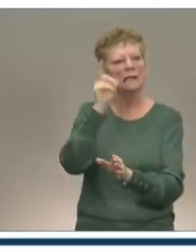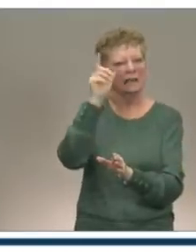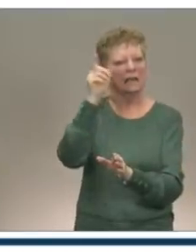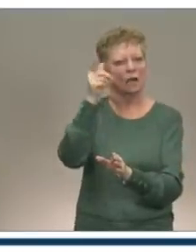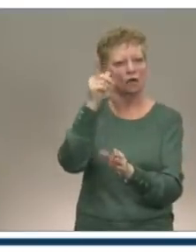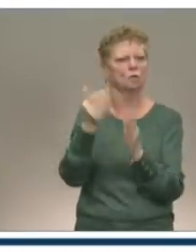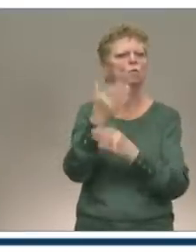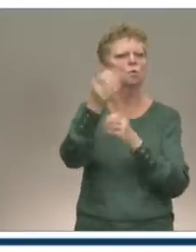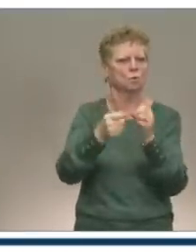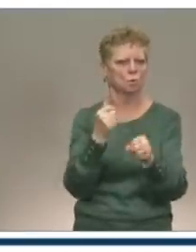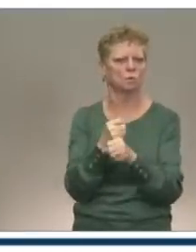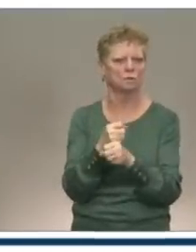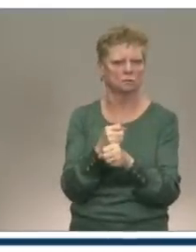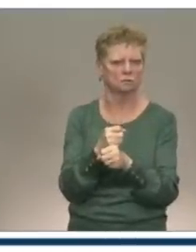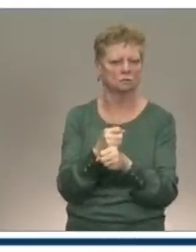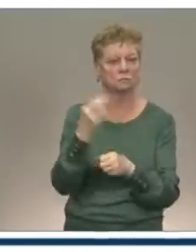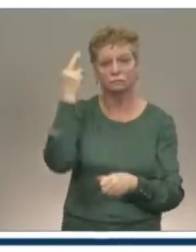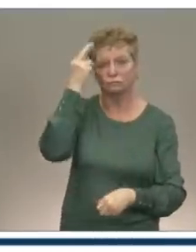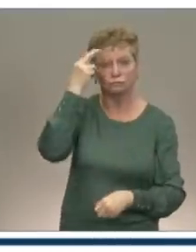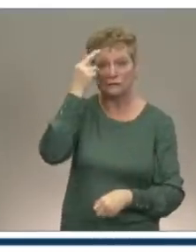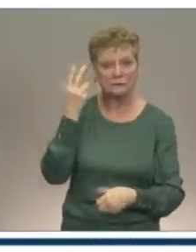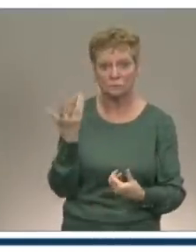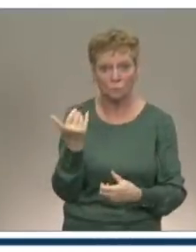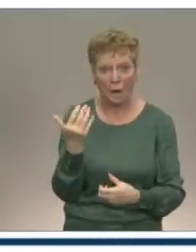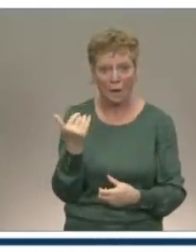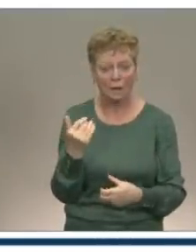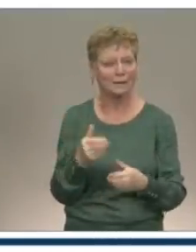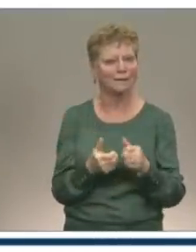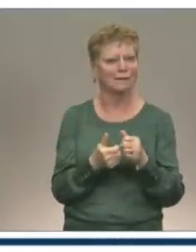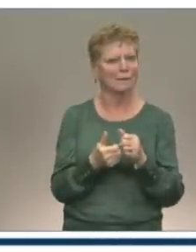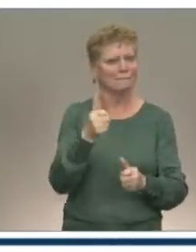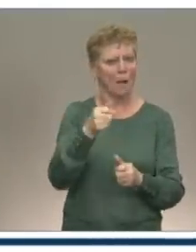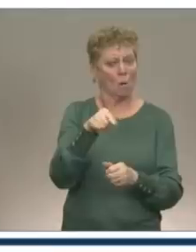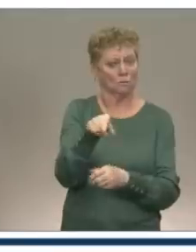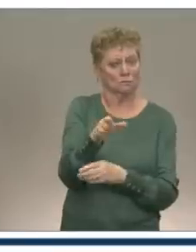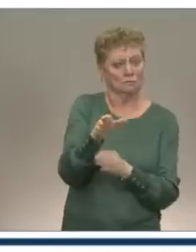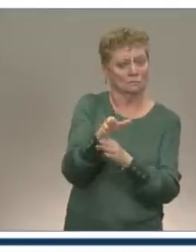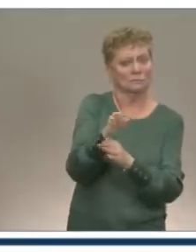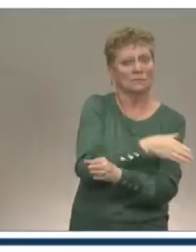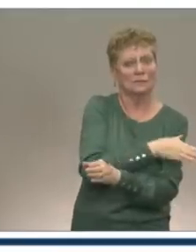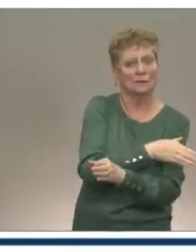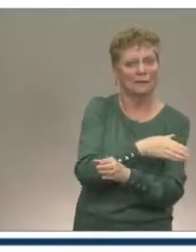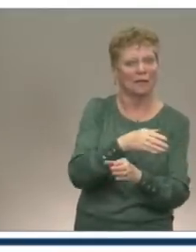new year for for two reasons most of those people are not even you know close to being eligible yet